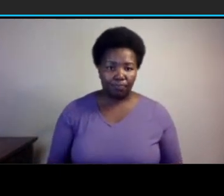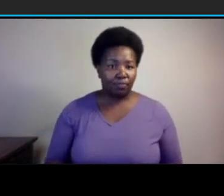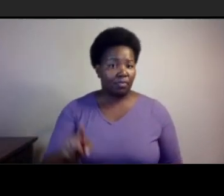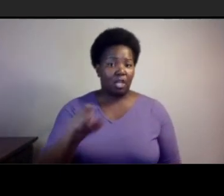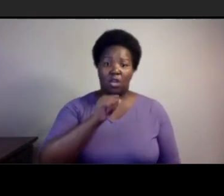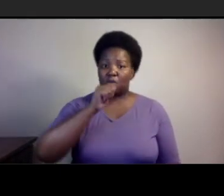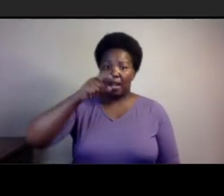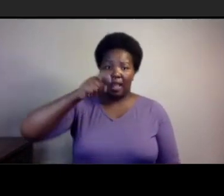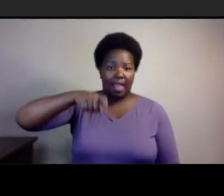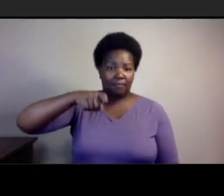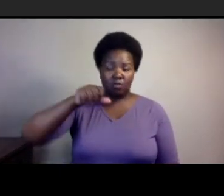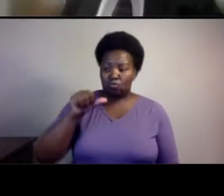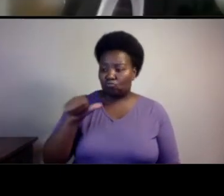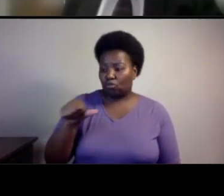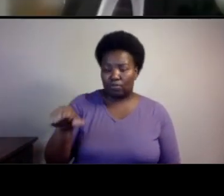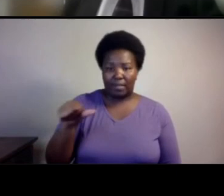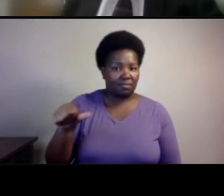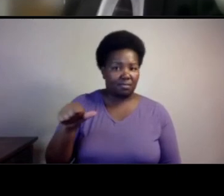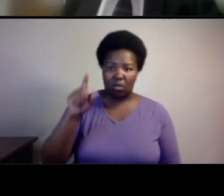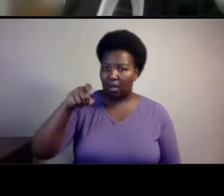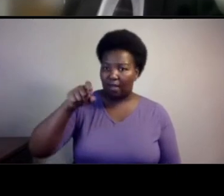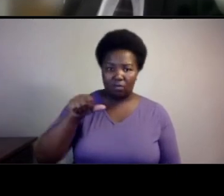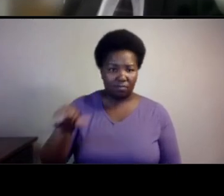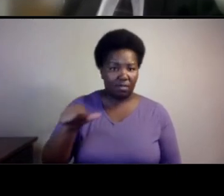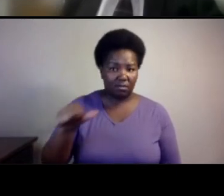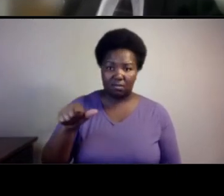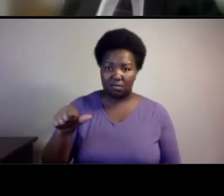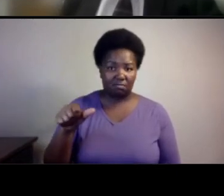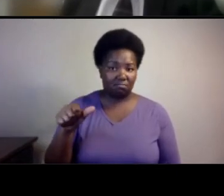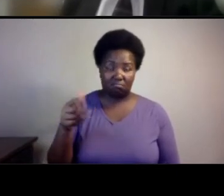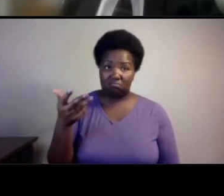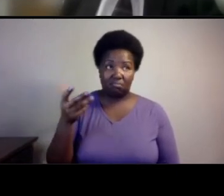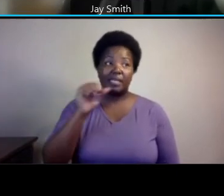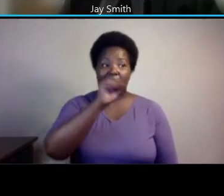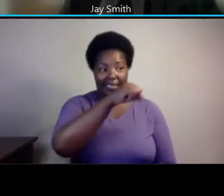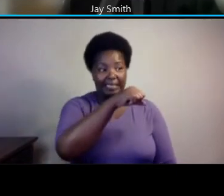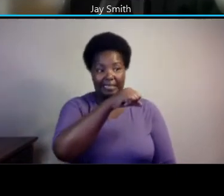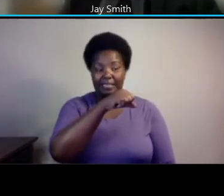have a push but push the push button have a pedestrian face yeah if you stood there you forgot